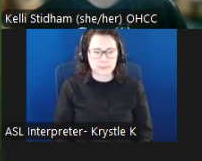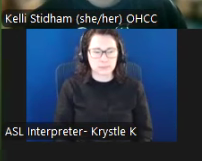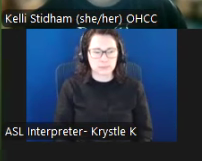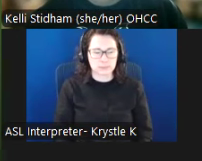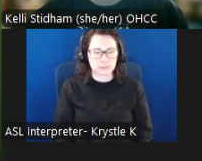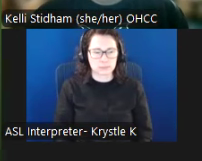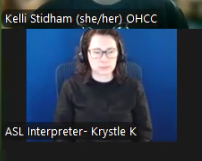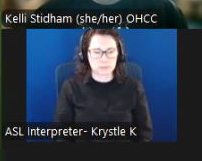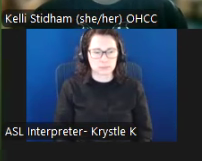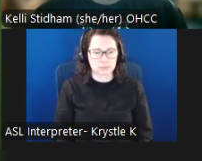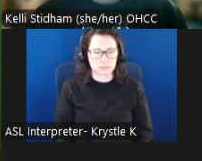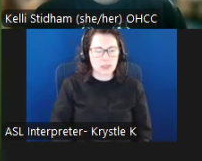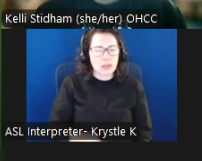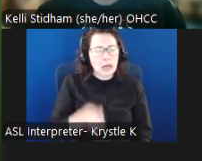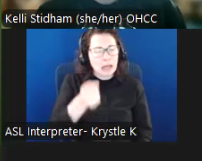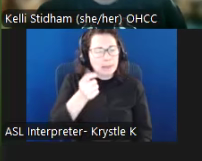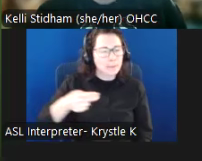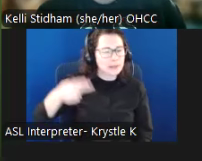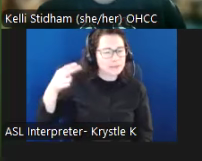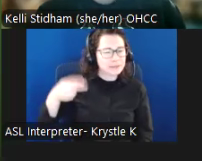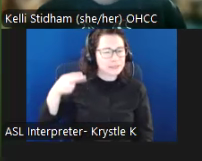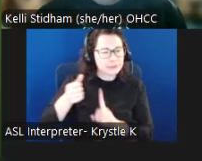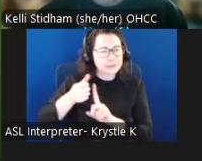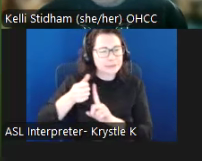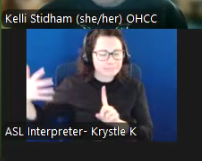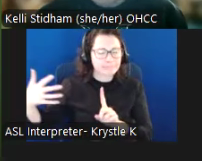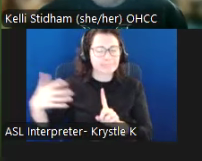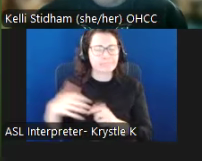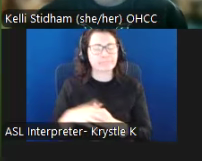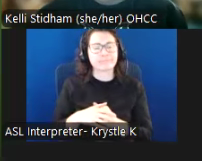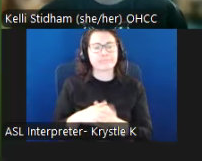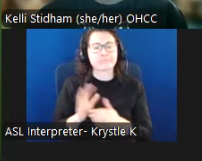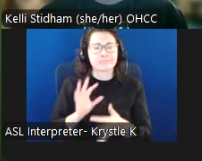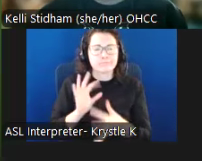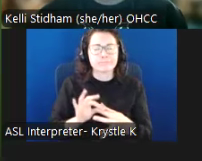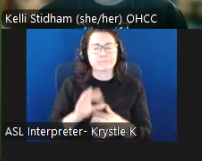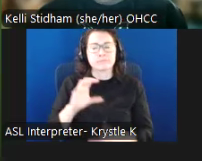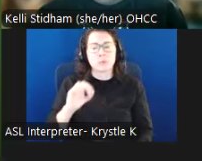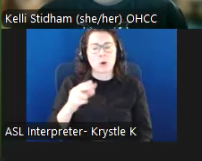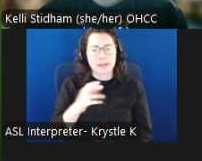Um a little bit of history